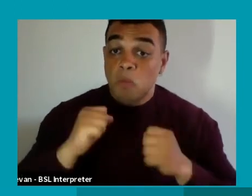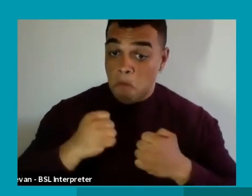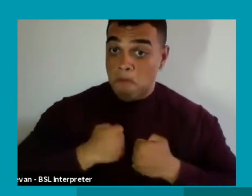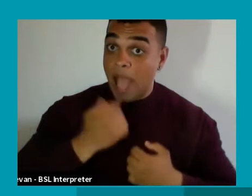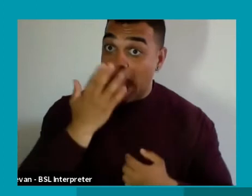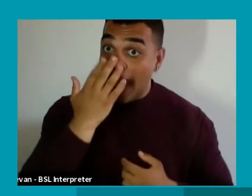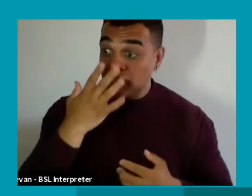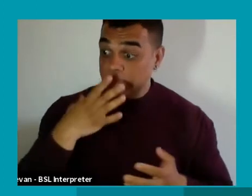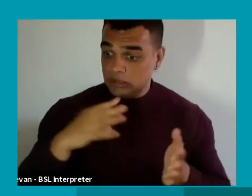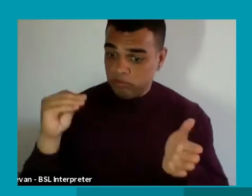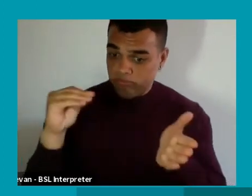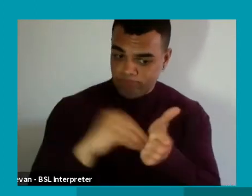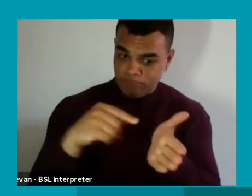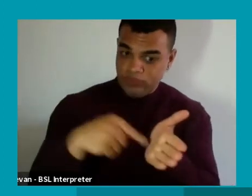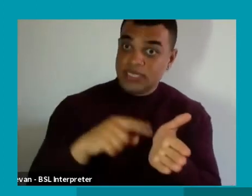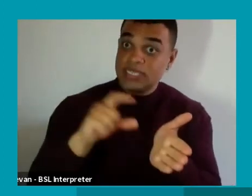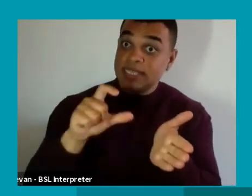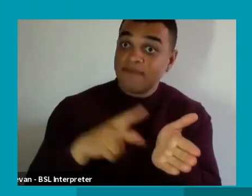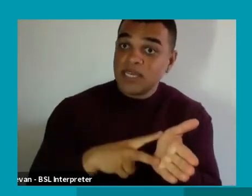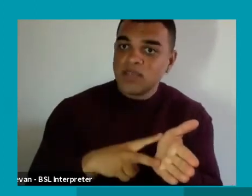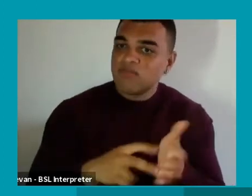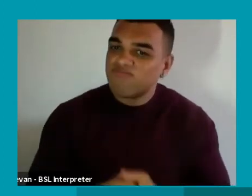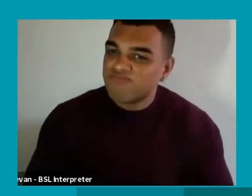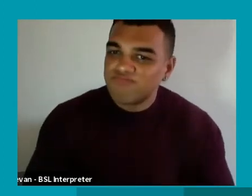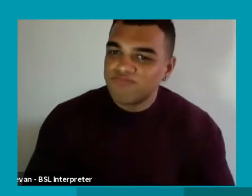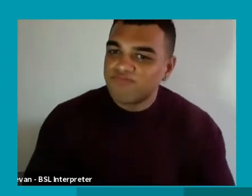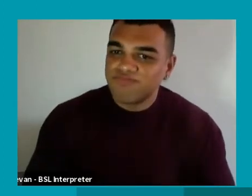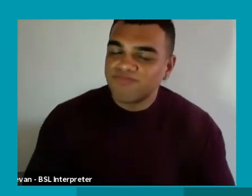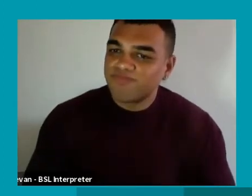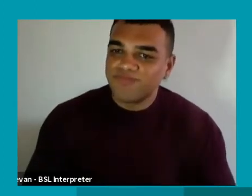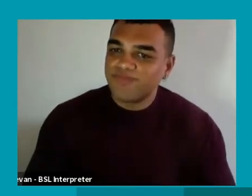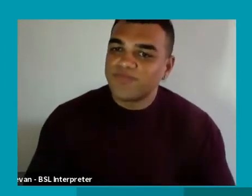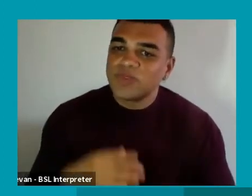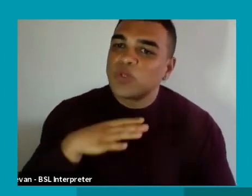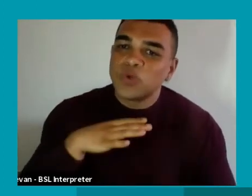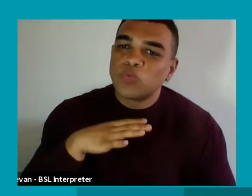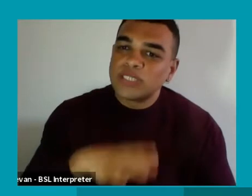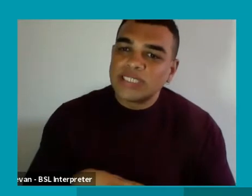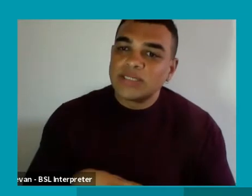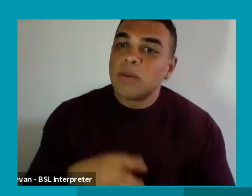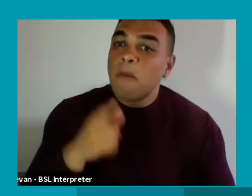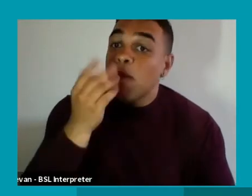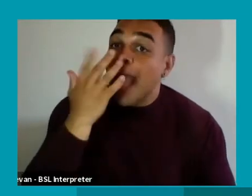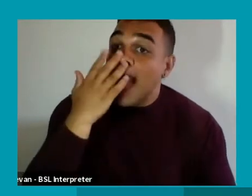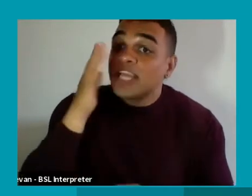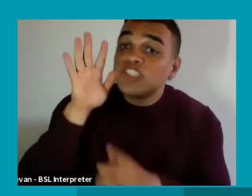It's not necessary. It is illegal to judge harshly against you on the basis of age to discriminate against you on the basis of age.